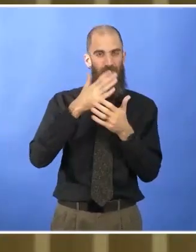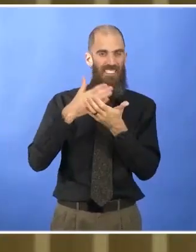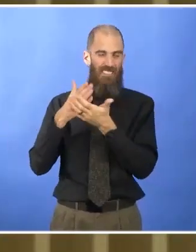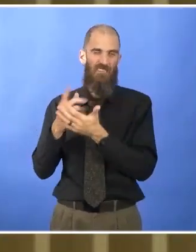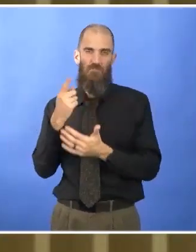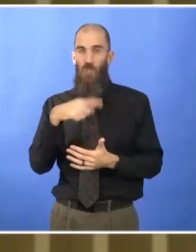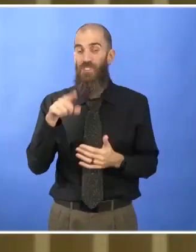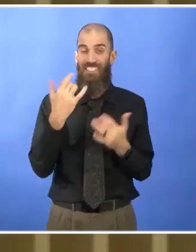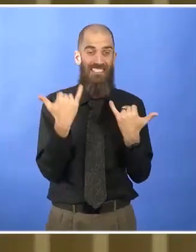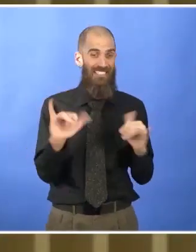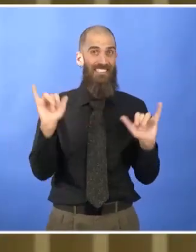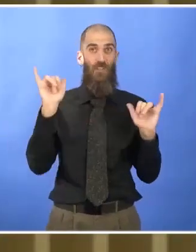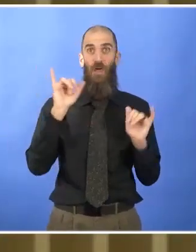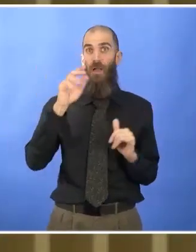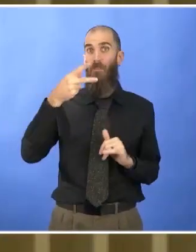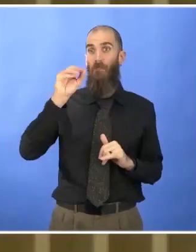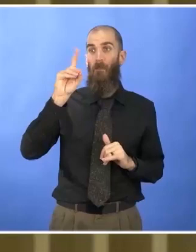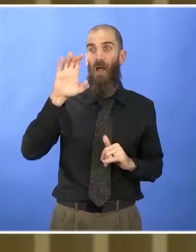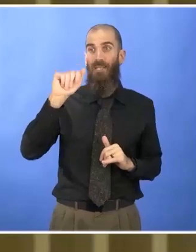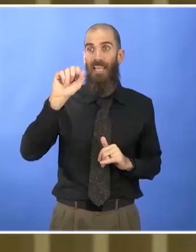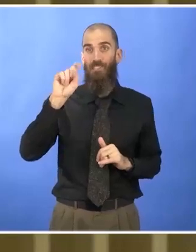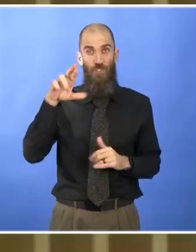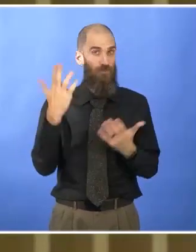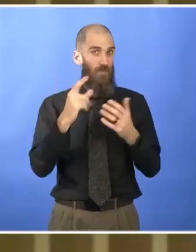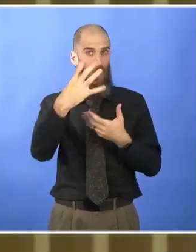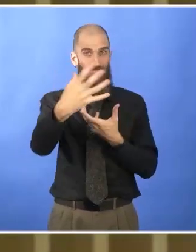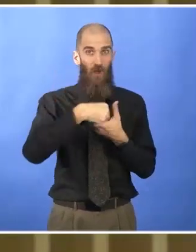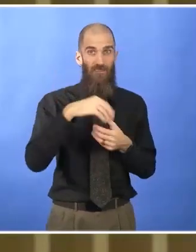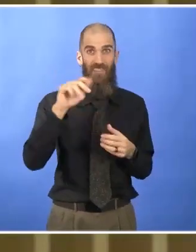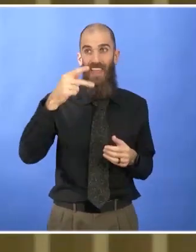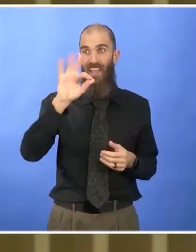PODCAST OR. THANK YOU SO MUCH, TERRY, FOR